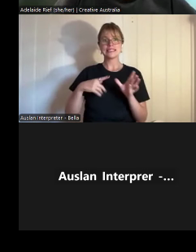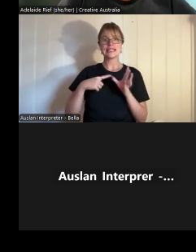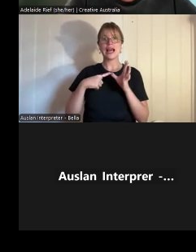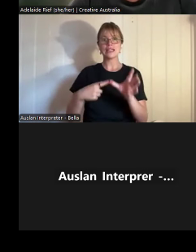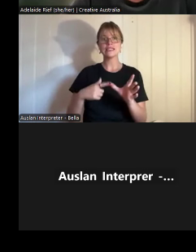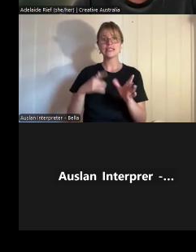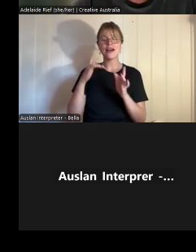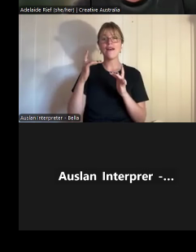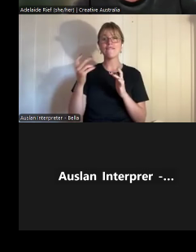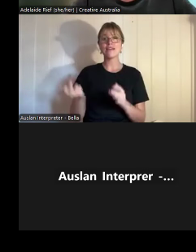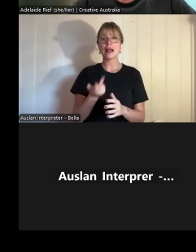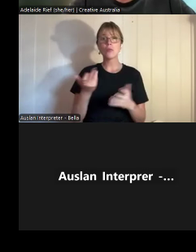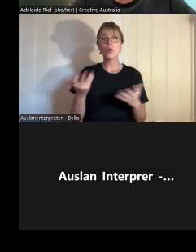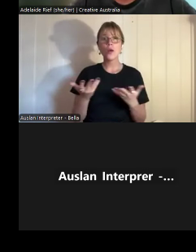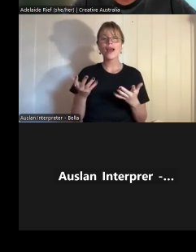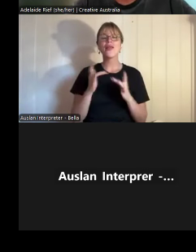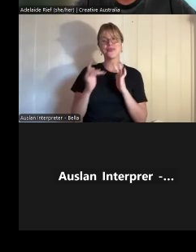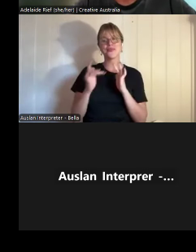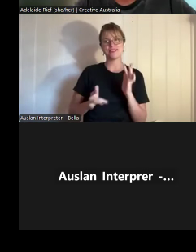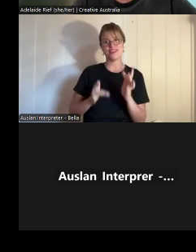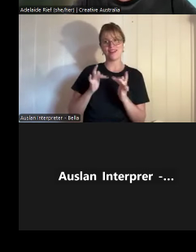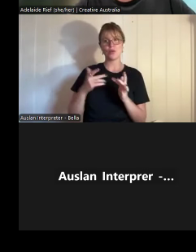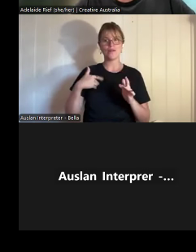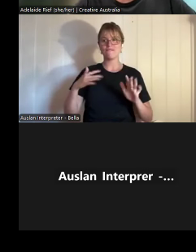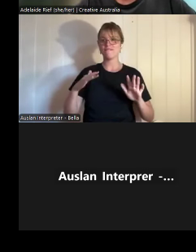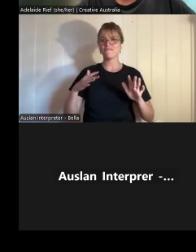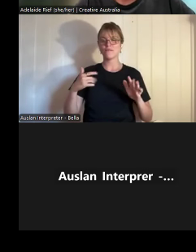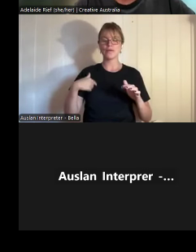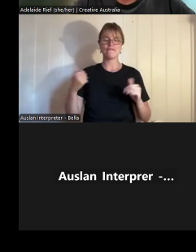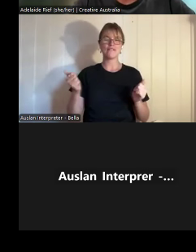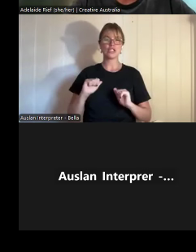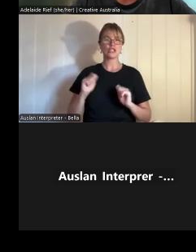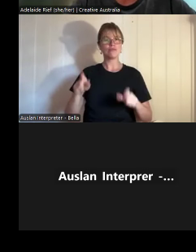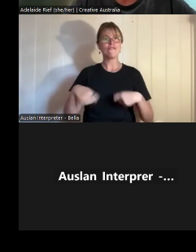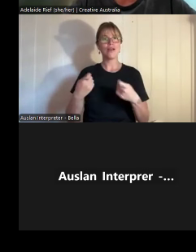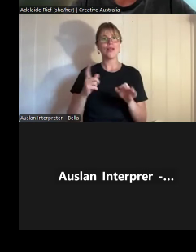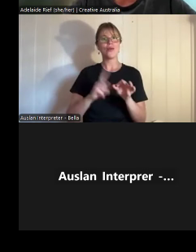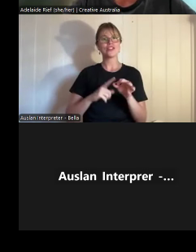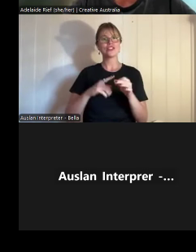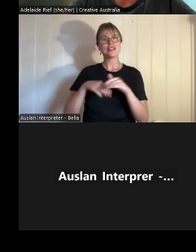So we've given you those questions in the opportunity guidelines which you can find on